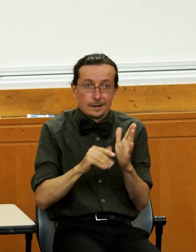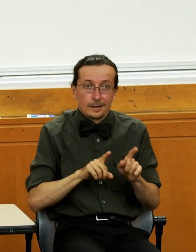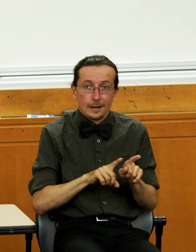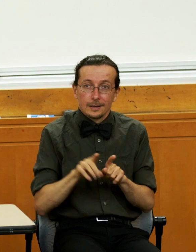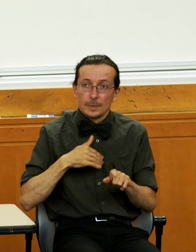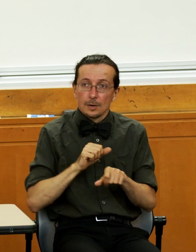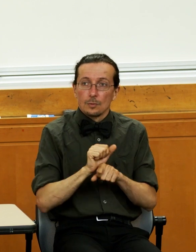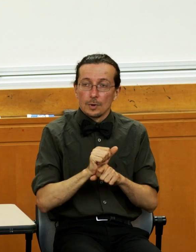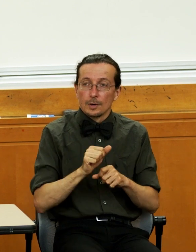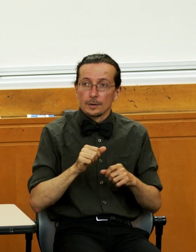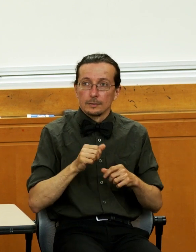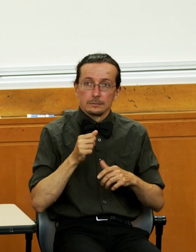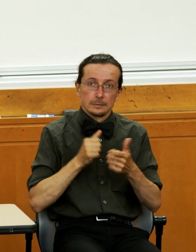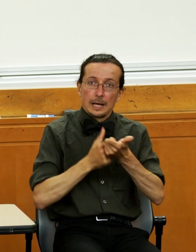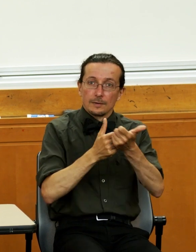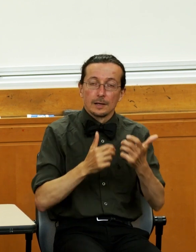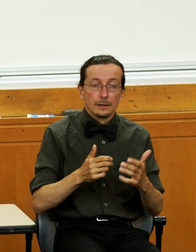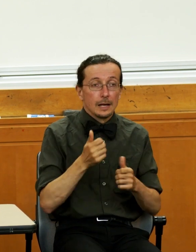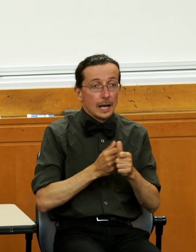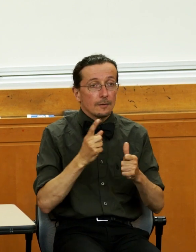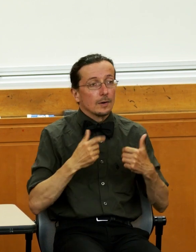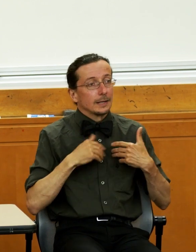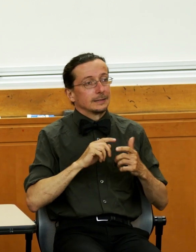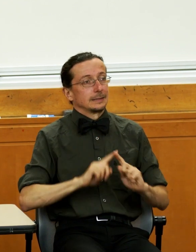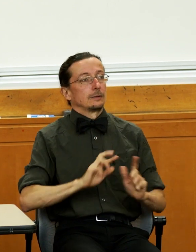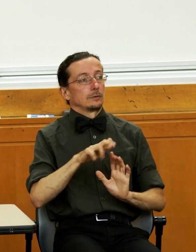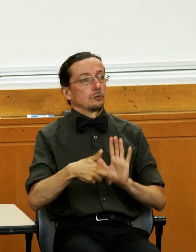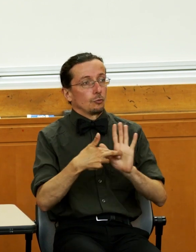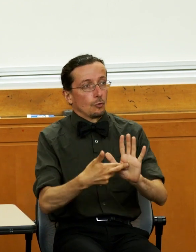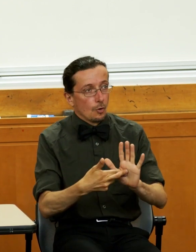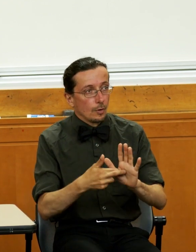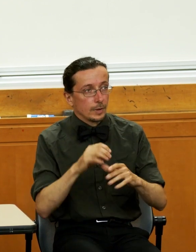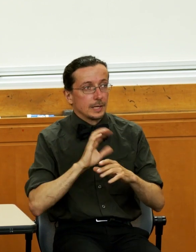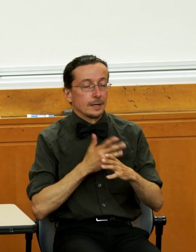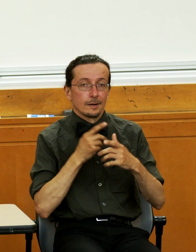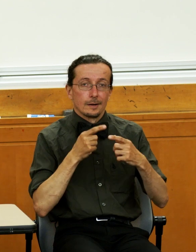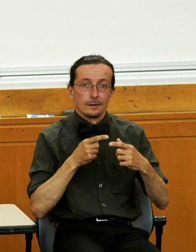is everybody has a different role to play in the struggle. And we hold each other accountable,